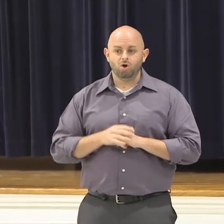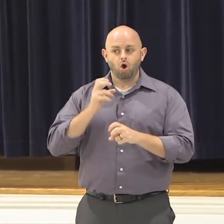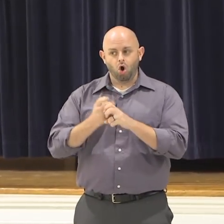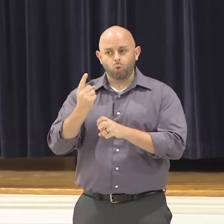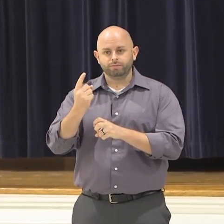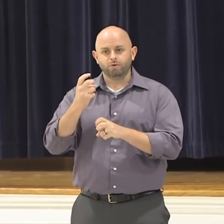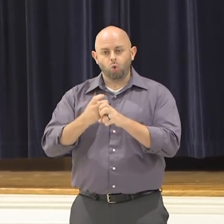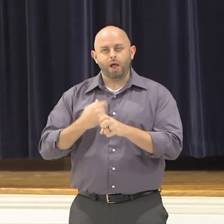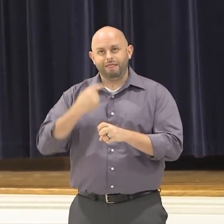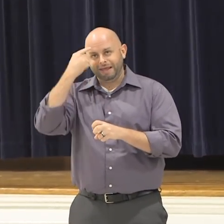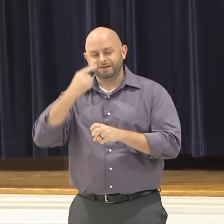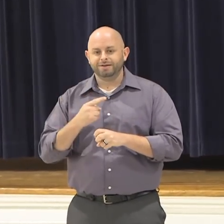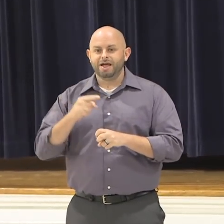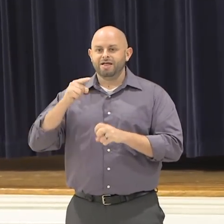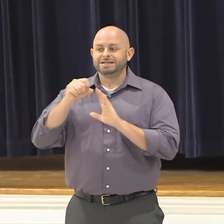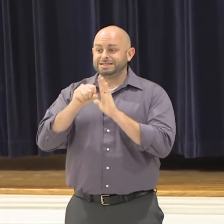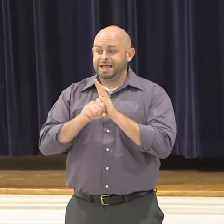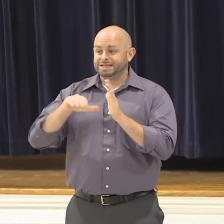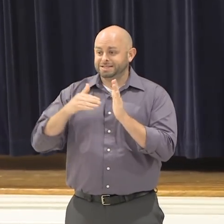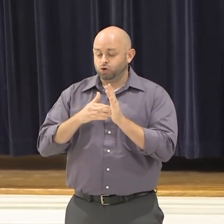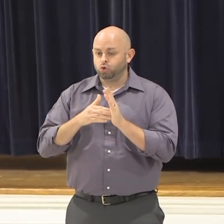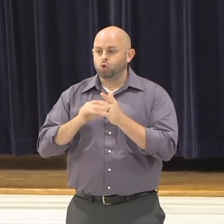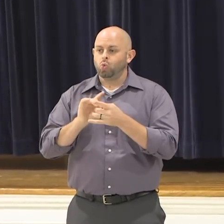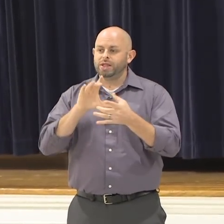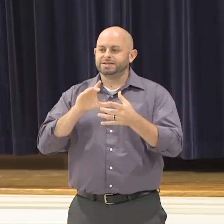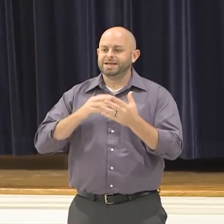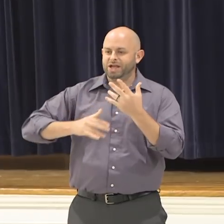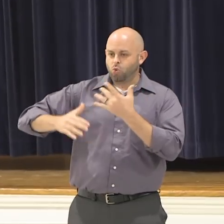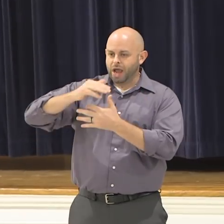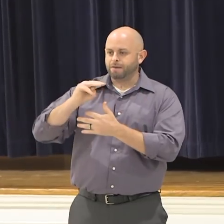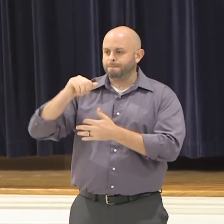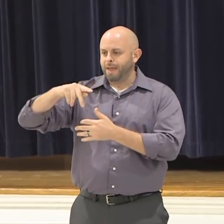I think this state Center released an interactive map with a series of